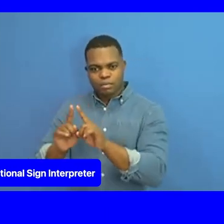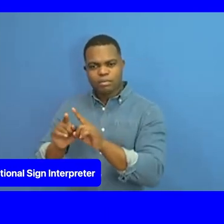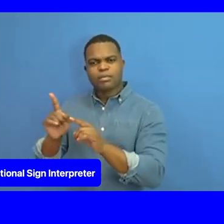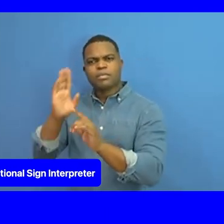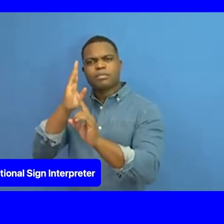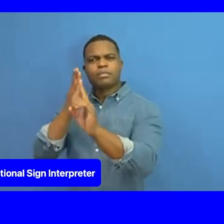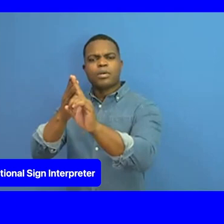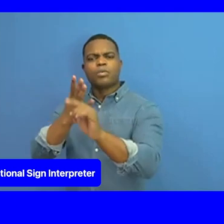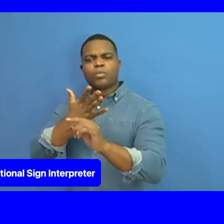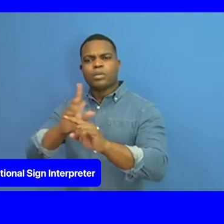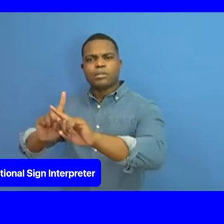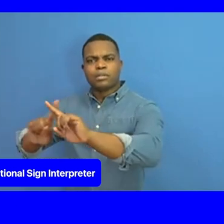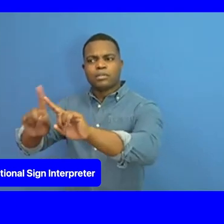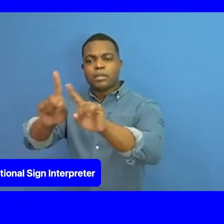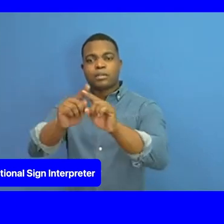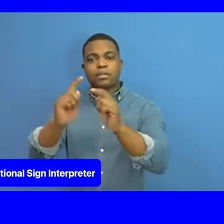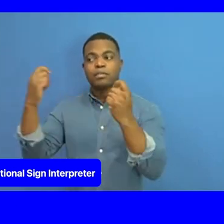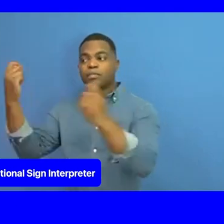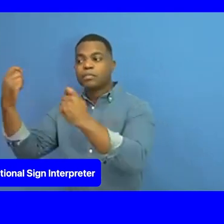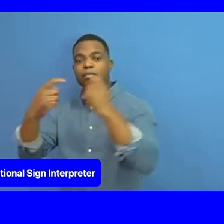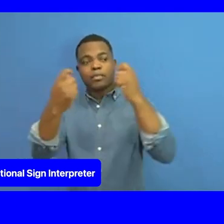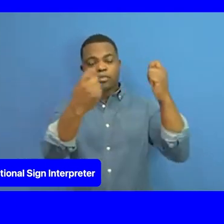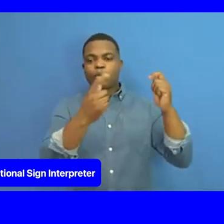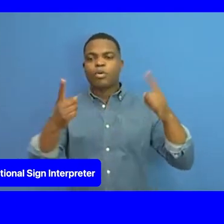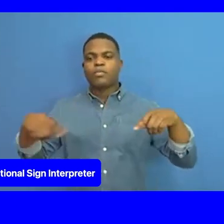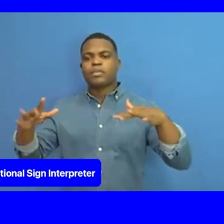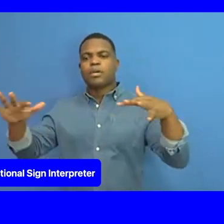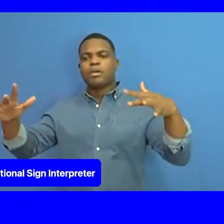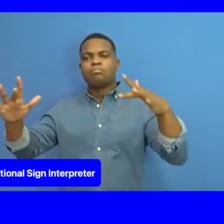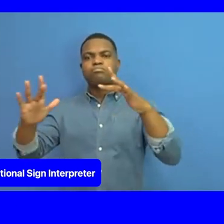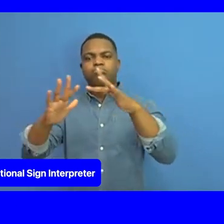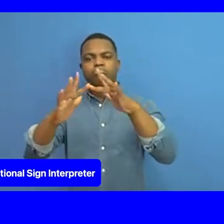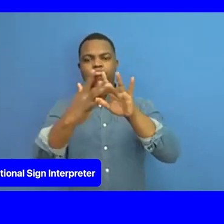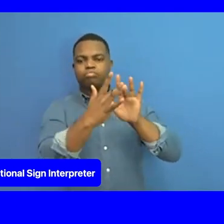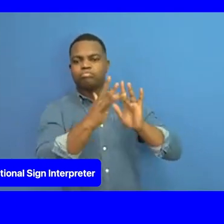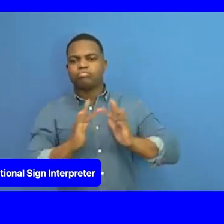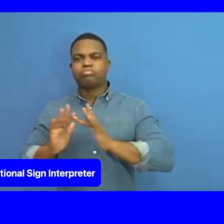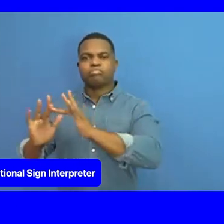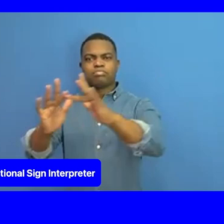the European Commission to set up Perform Europe and to continue developing this platform for supporting